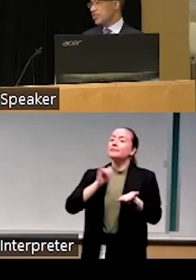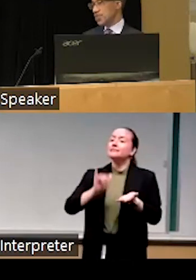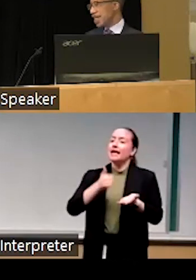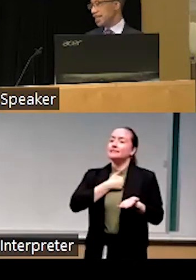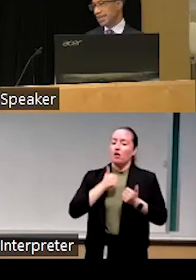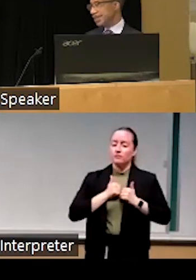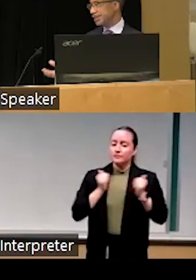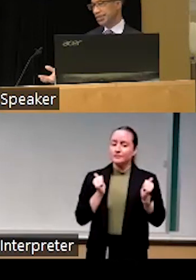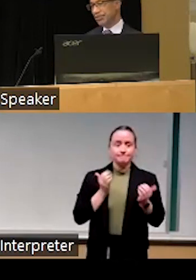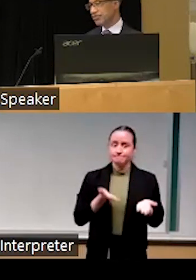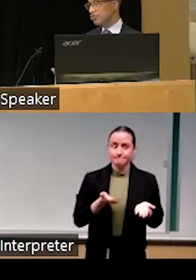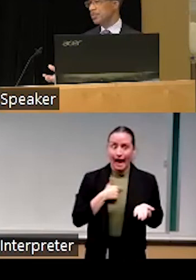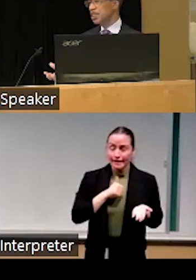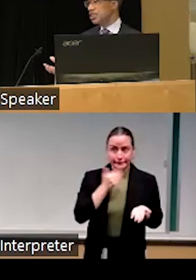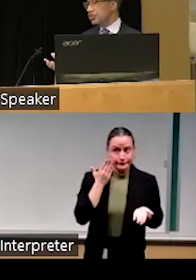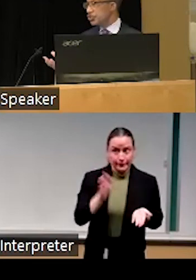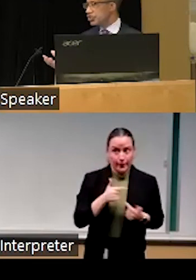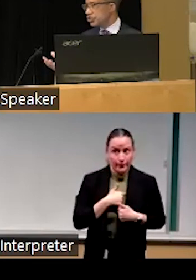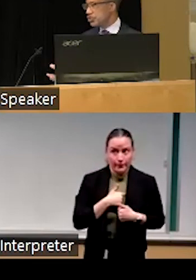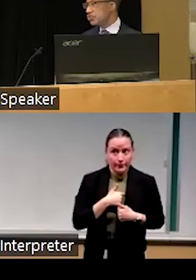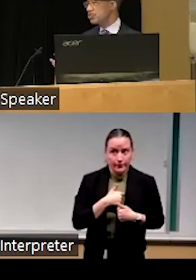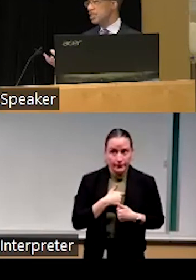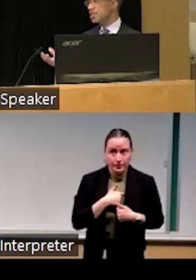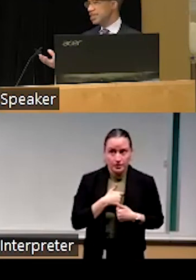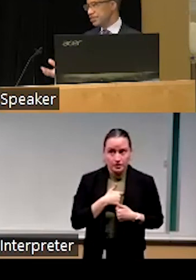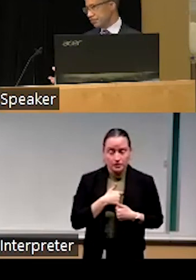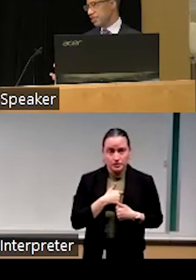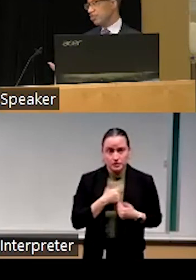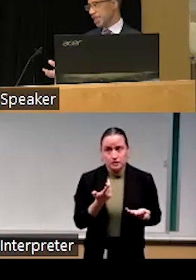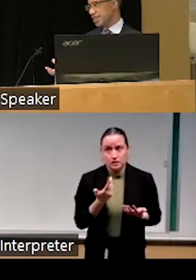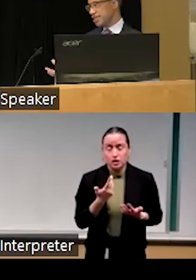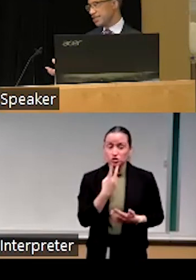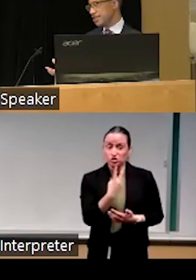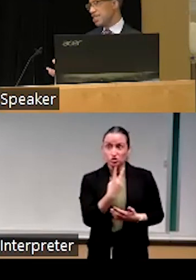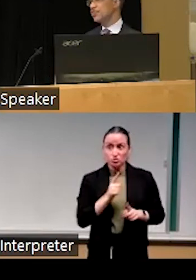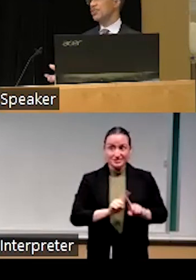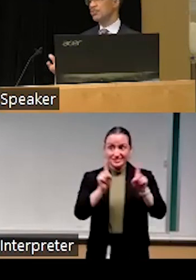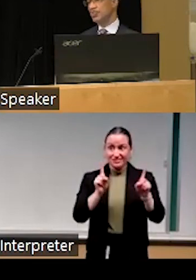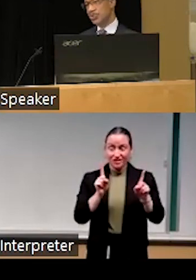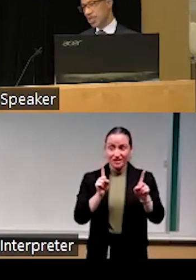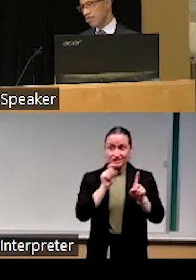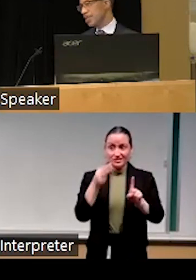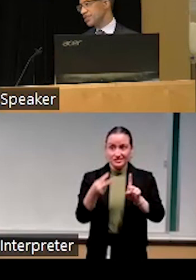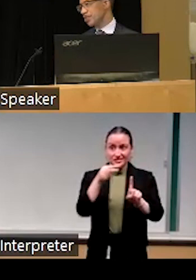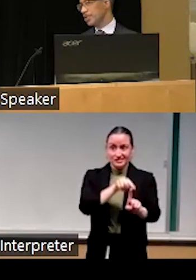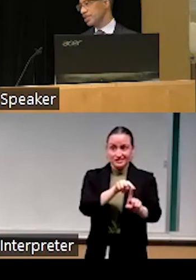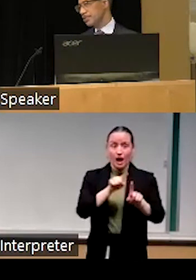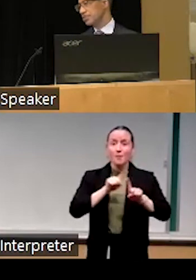understand that you know you're from to different places even though you share many similarities